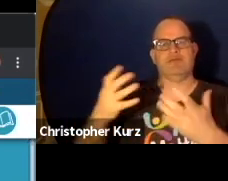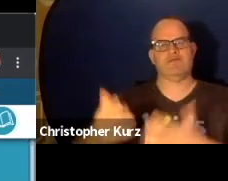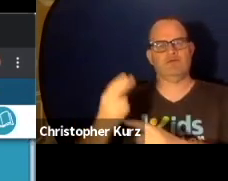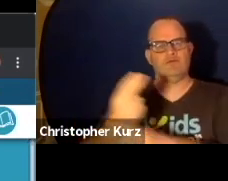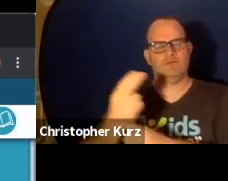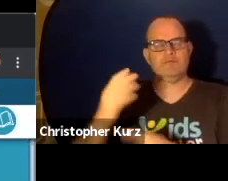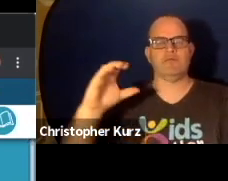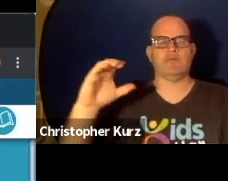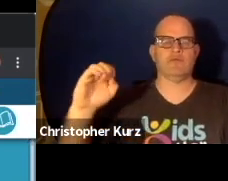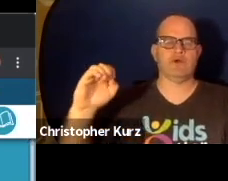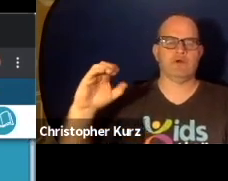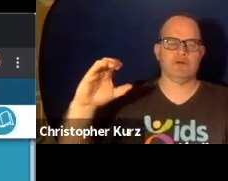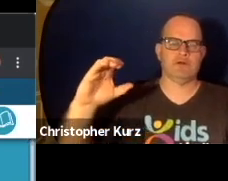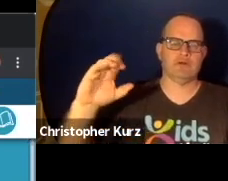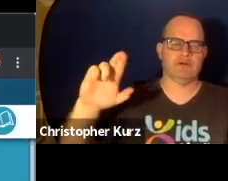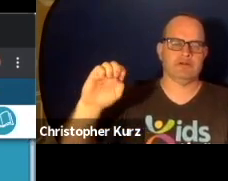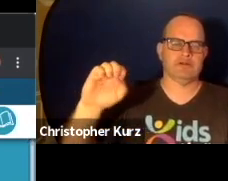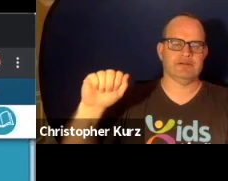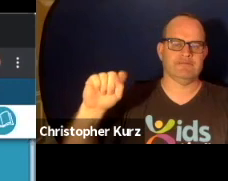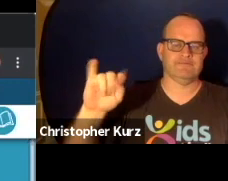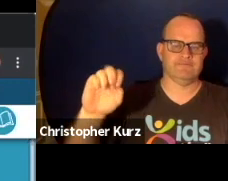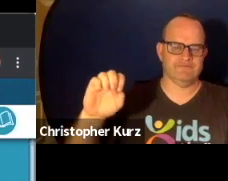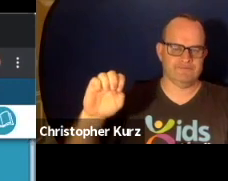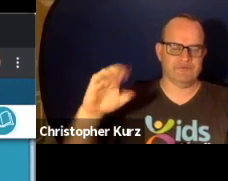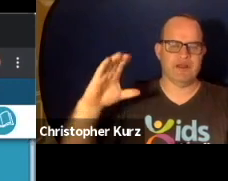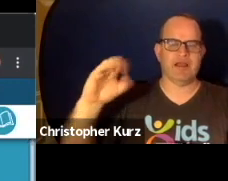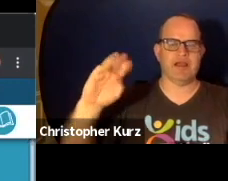What's really at the core of all of this is that the submissions